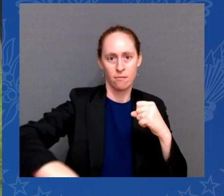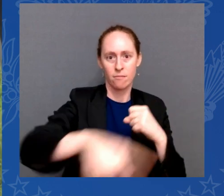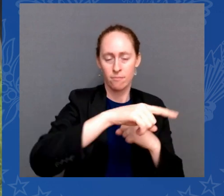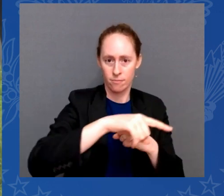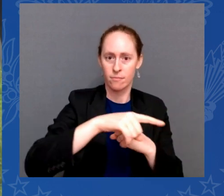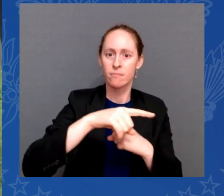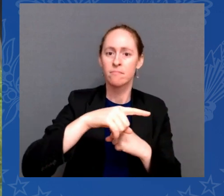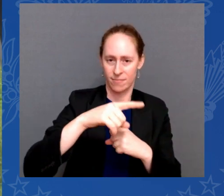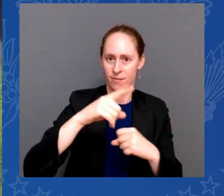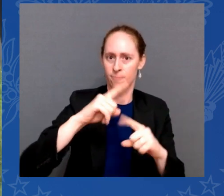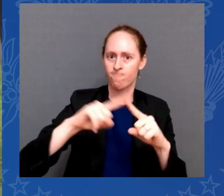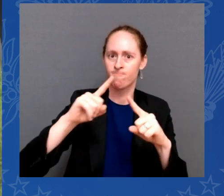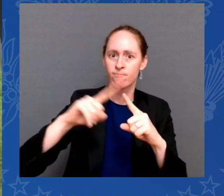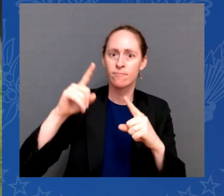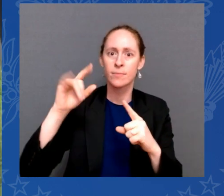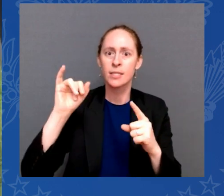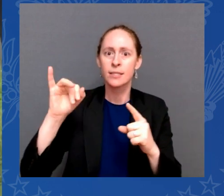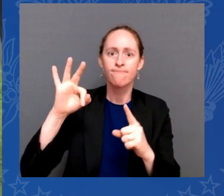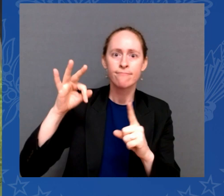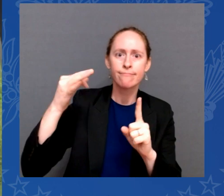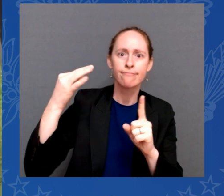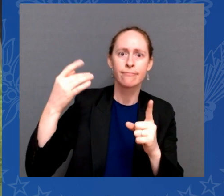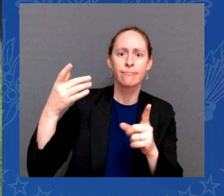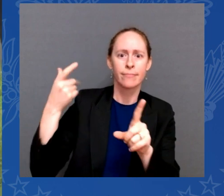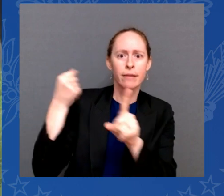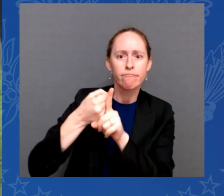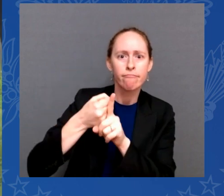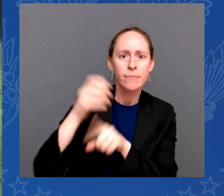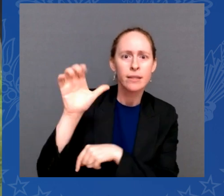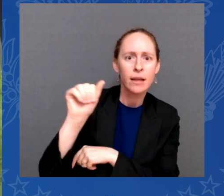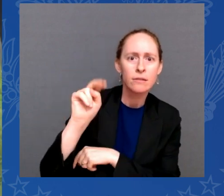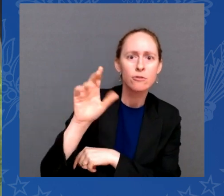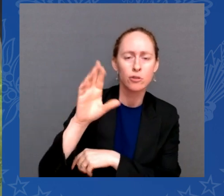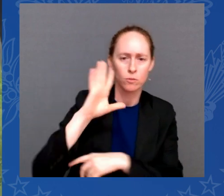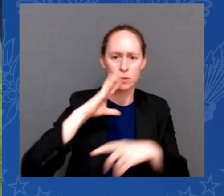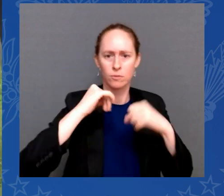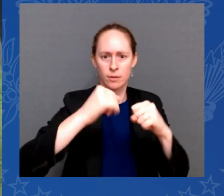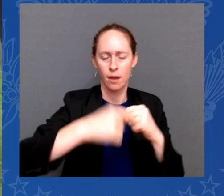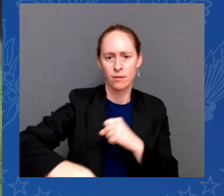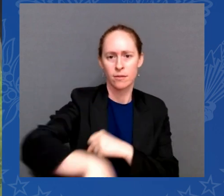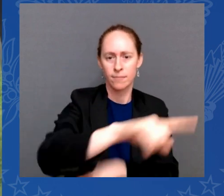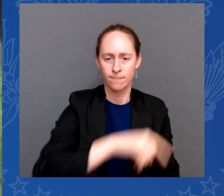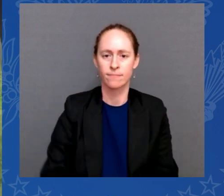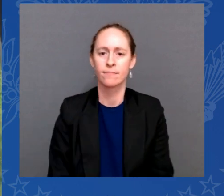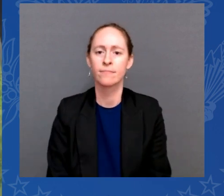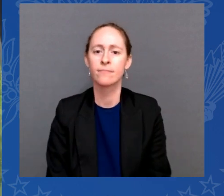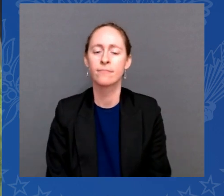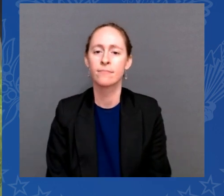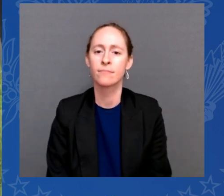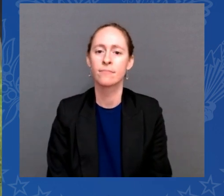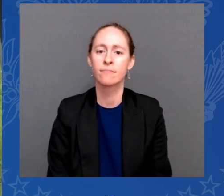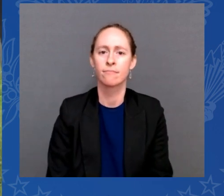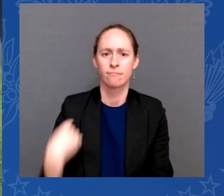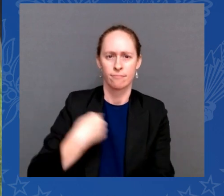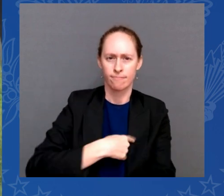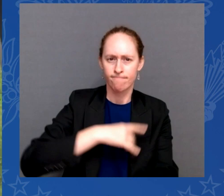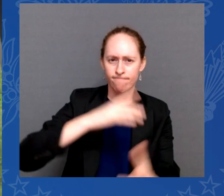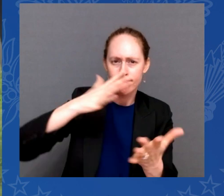and our excellent lead oncologist briefed our press corps on the progress we're making on treating cancer